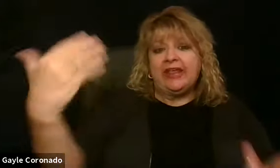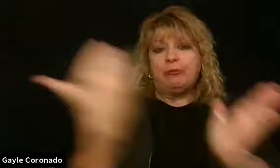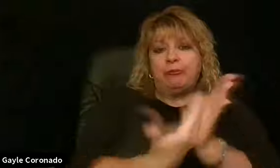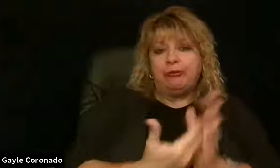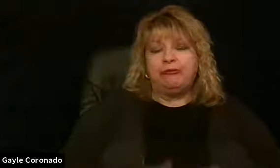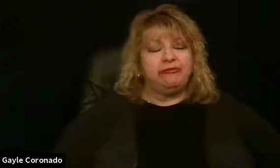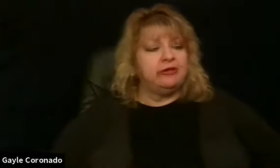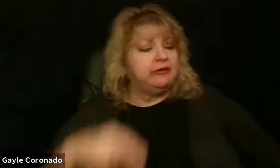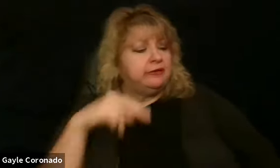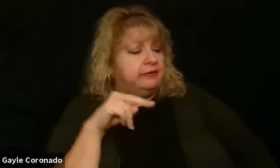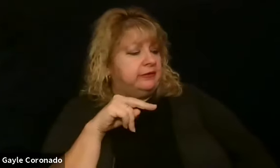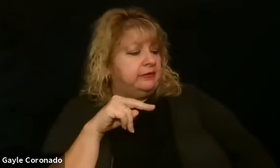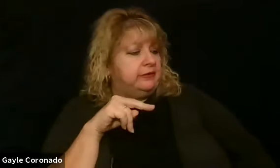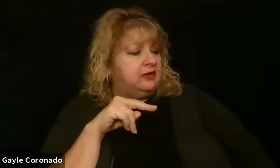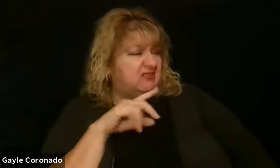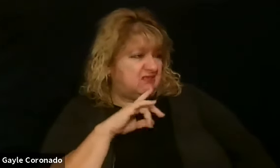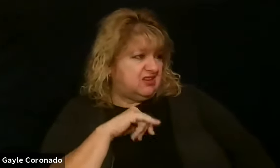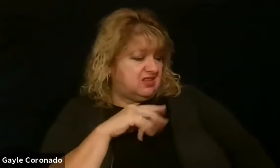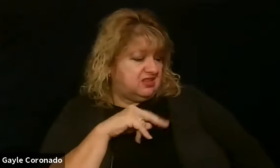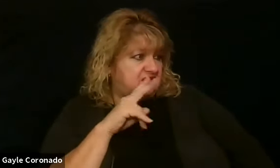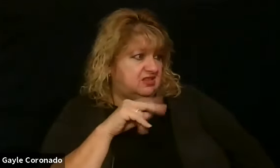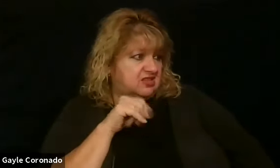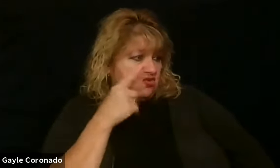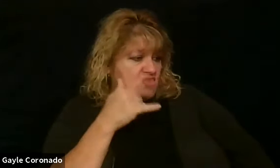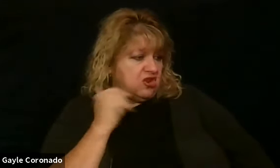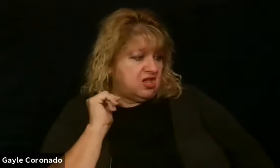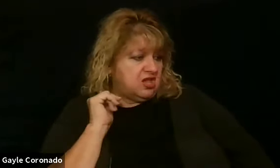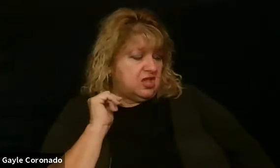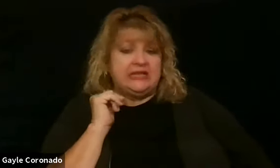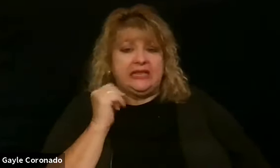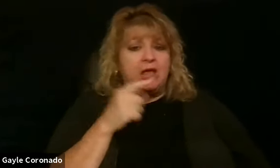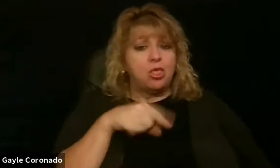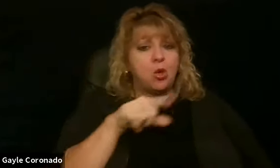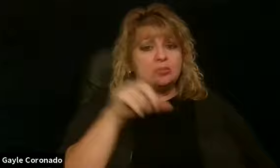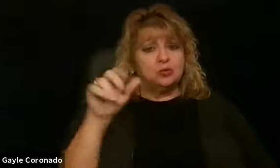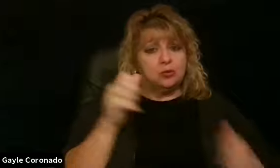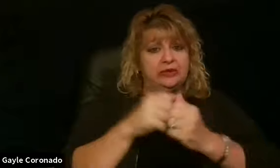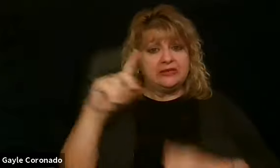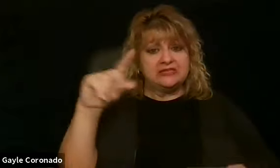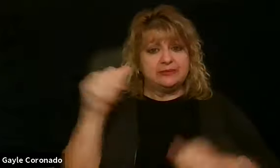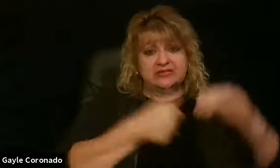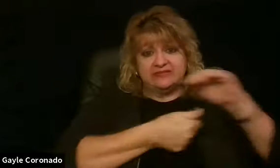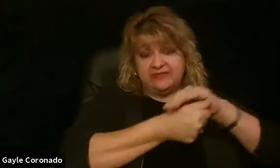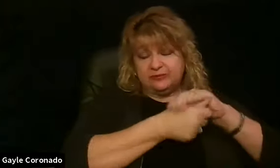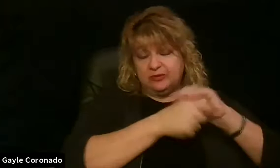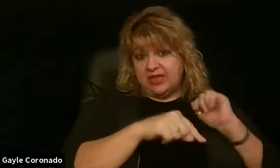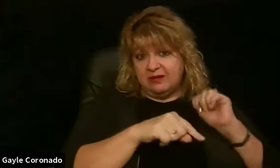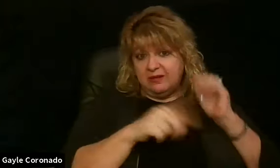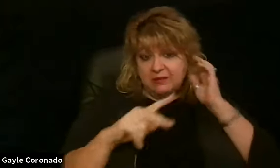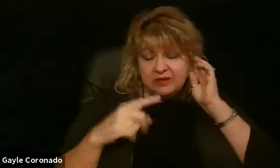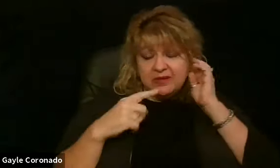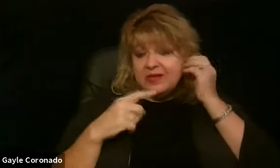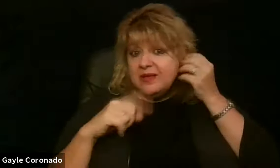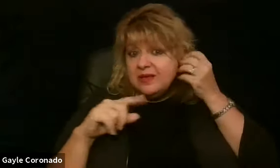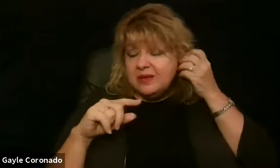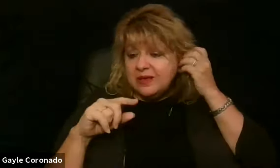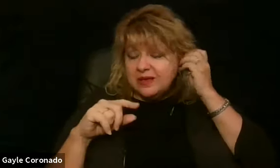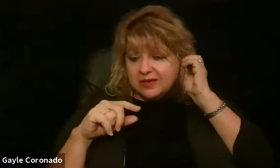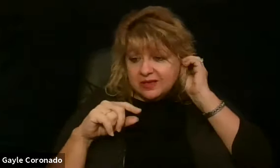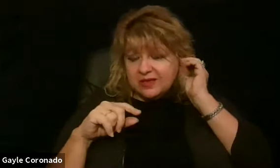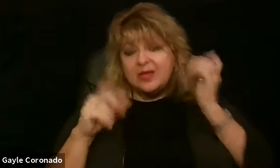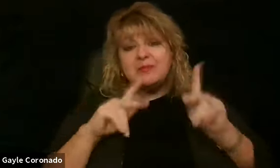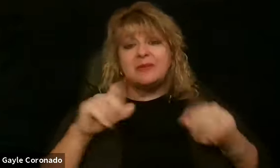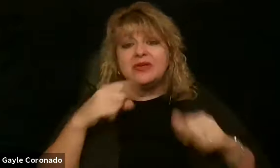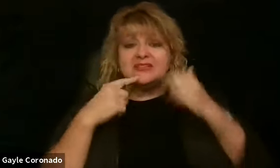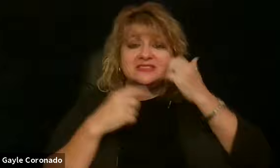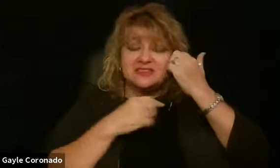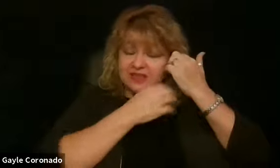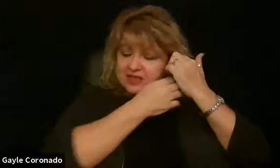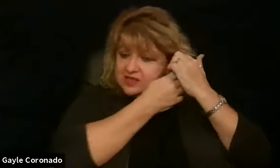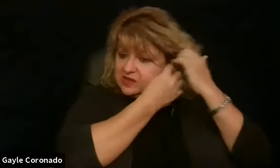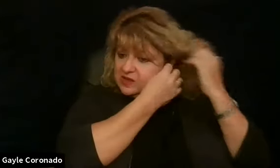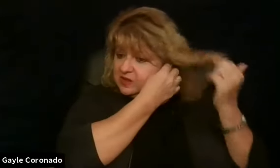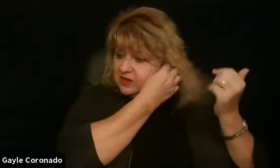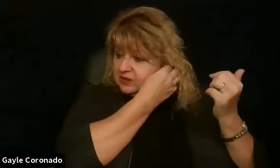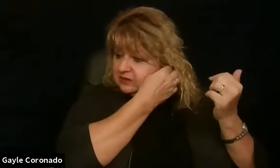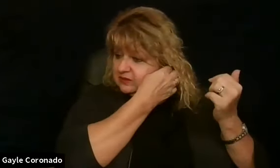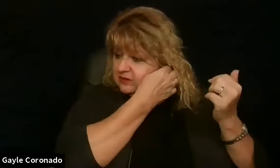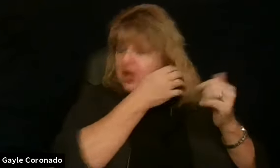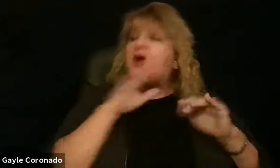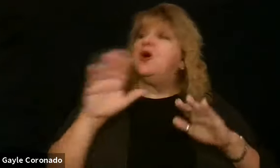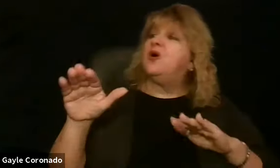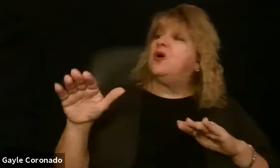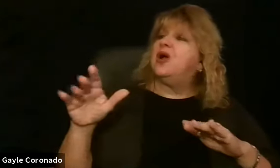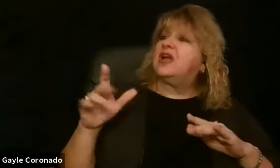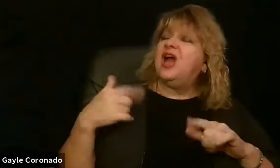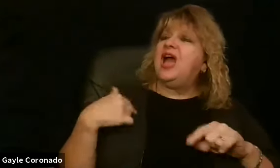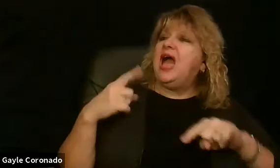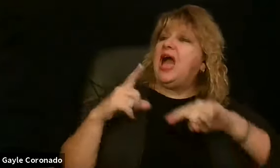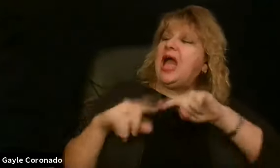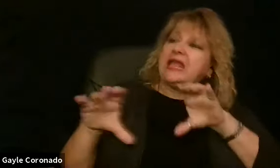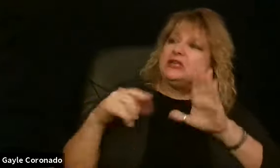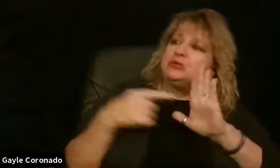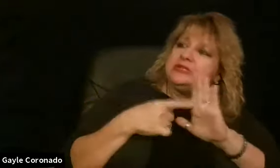I guess you would say, I'm with invisible disabilities. Lots of times people can say oh well. I can't do this because I have this or I have difficulty with this because of this.